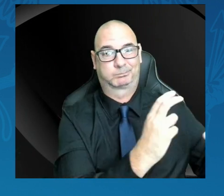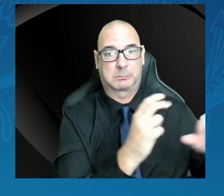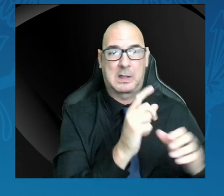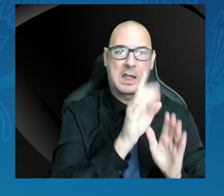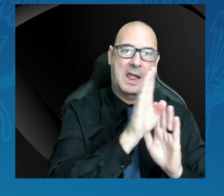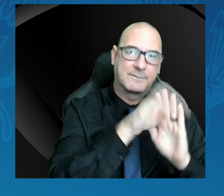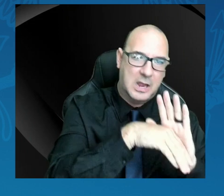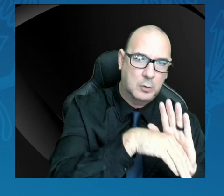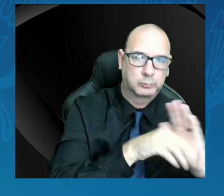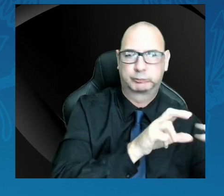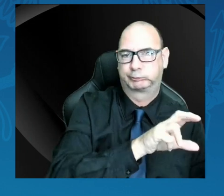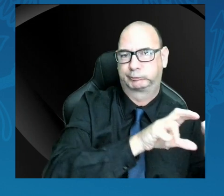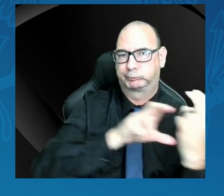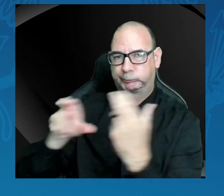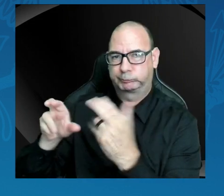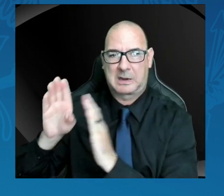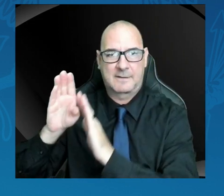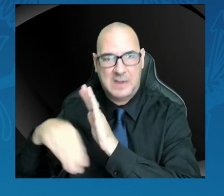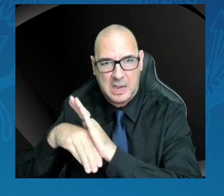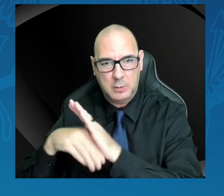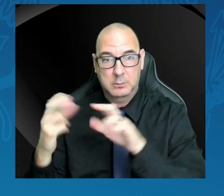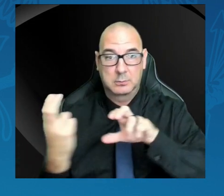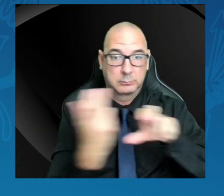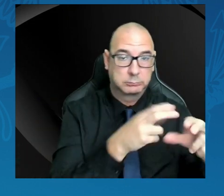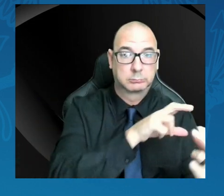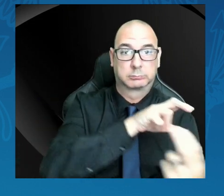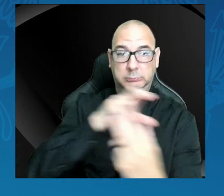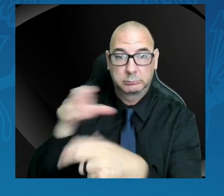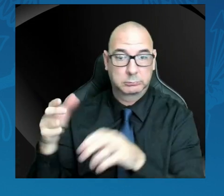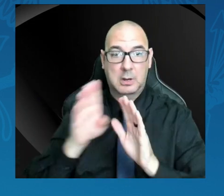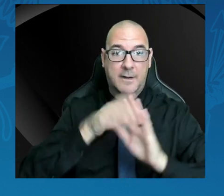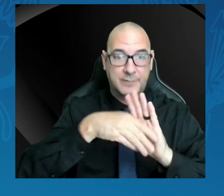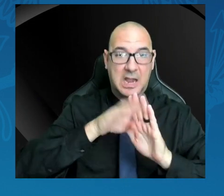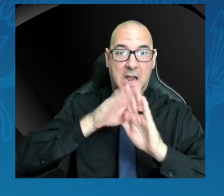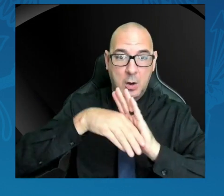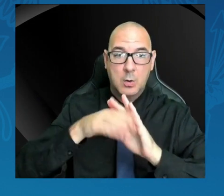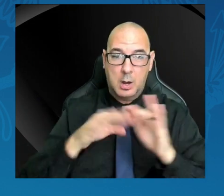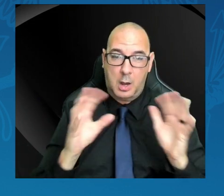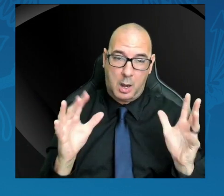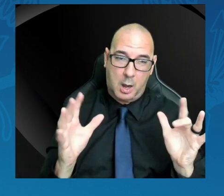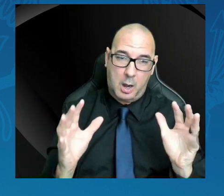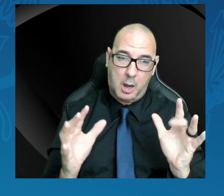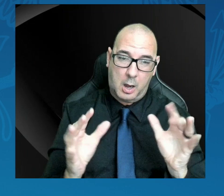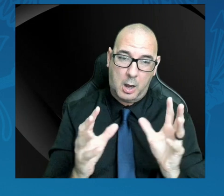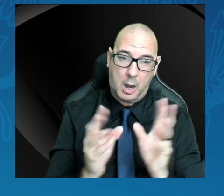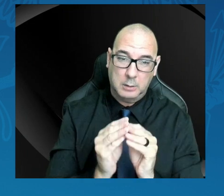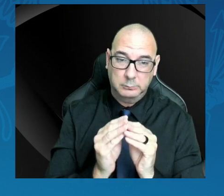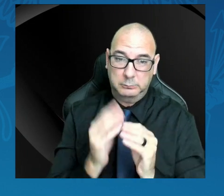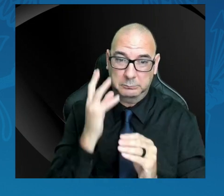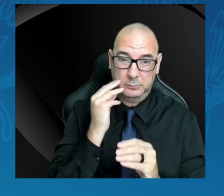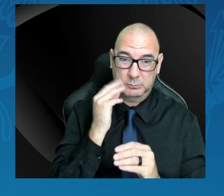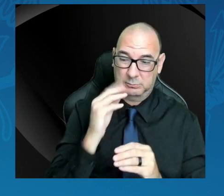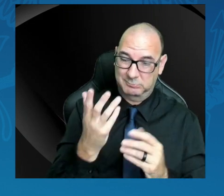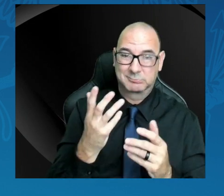They will experience the equivalent of 90 full days of exposure to diesel exhaust.